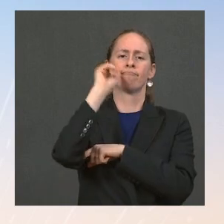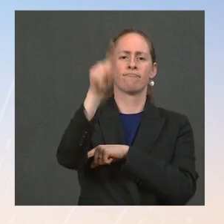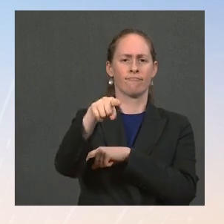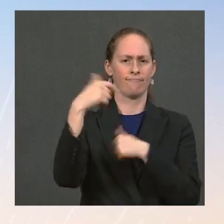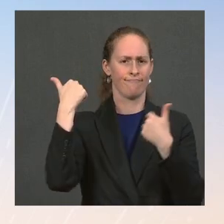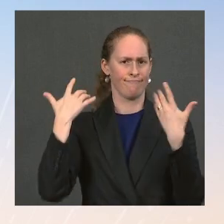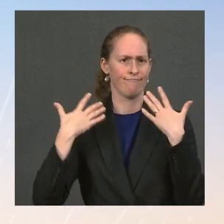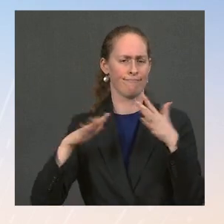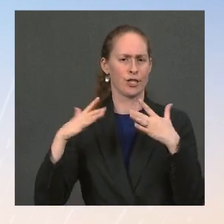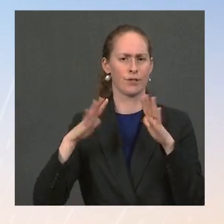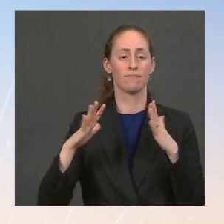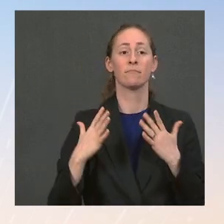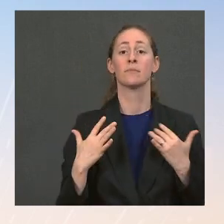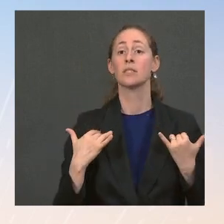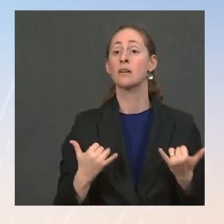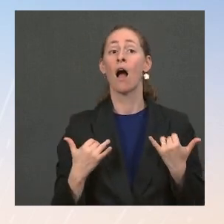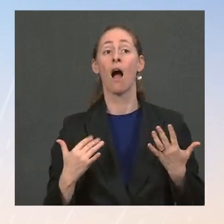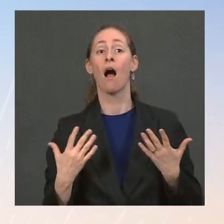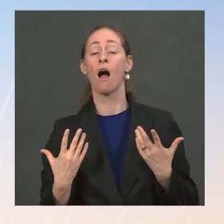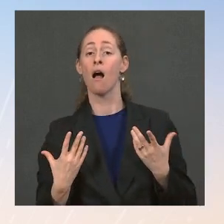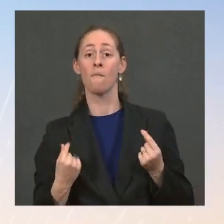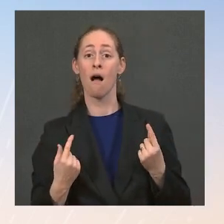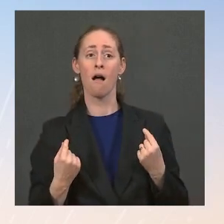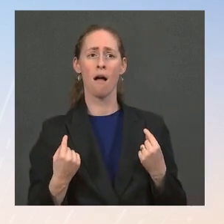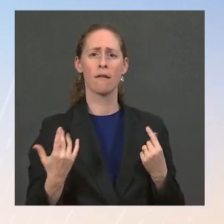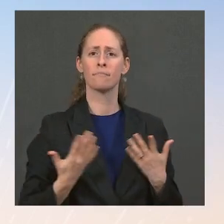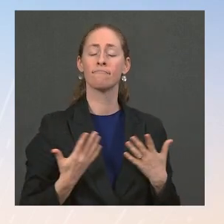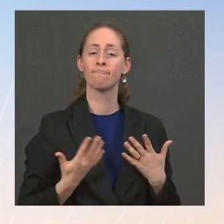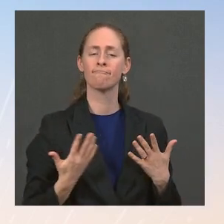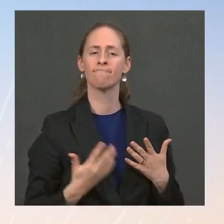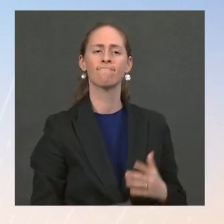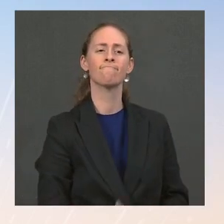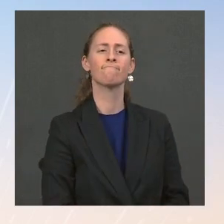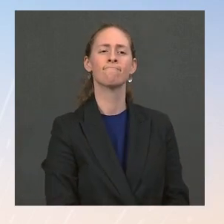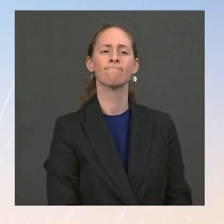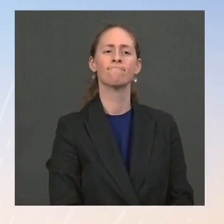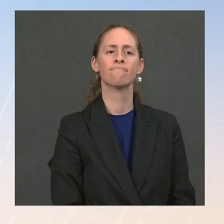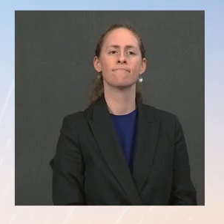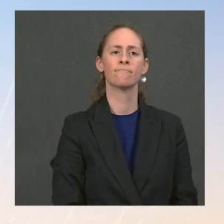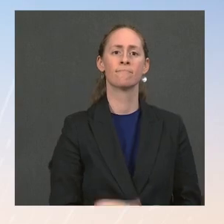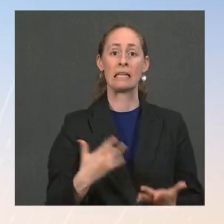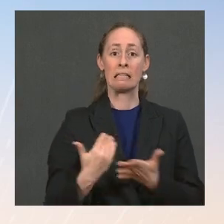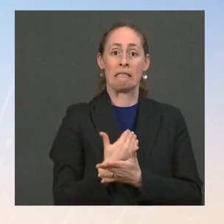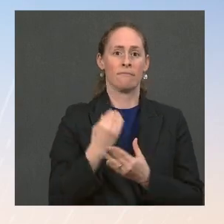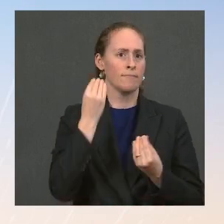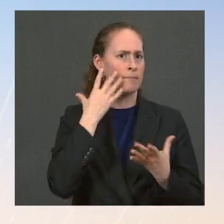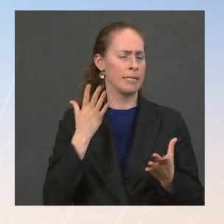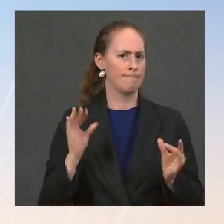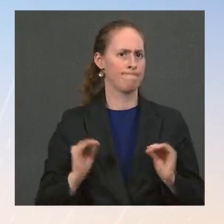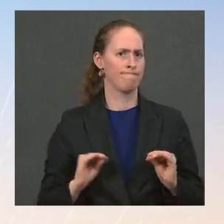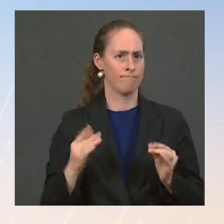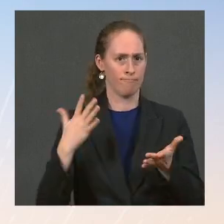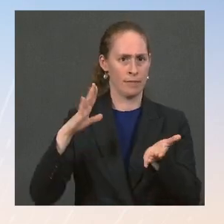and a decision he would make the final sign off on, but I don't have any update on the status of that at this point in time. Go ahead. The Press: Thanks, Jen.